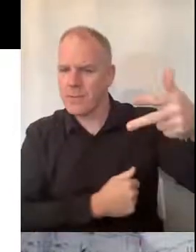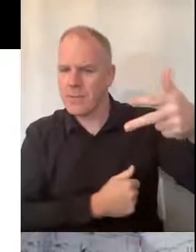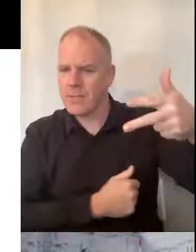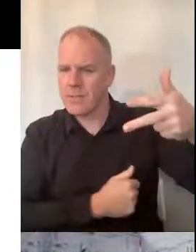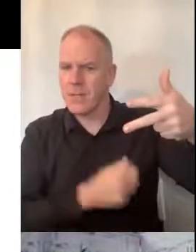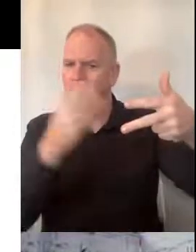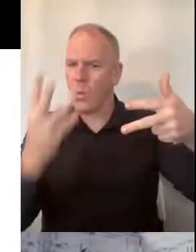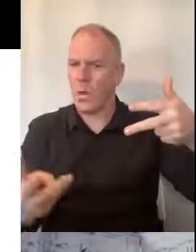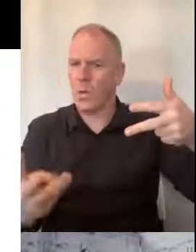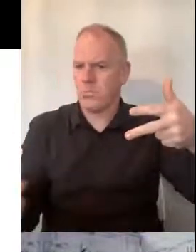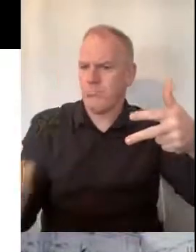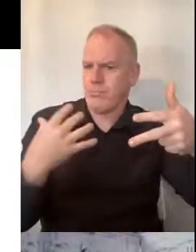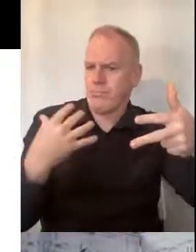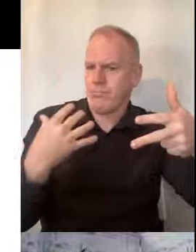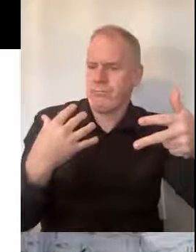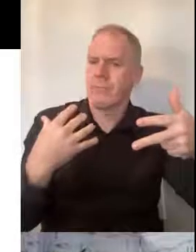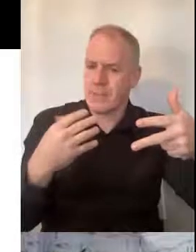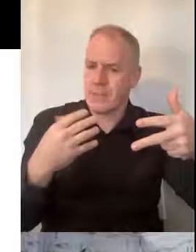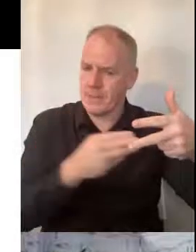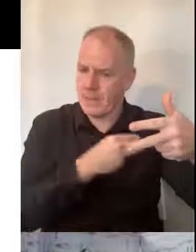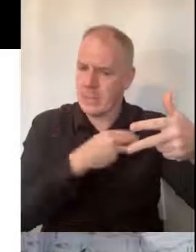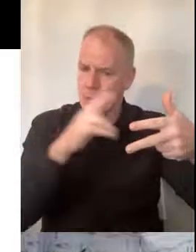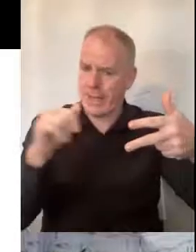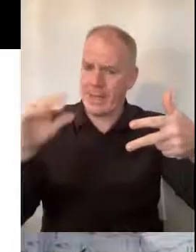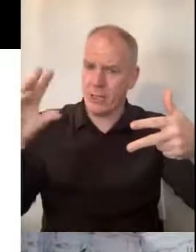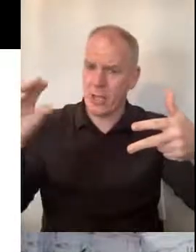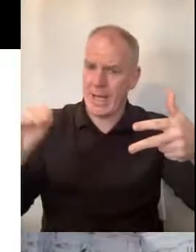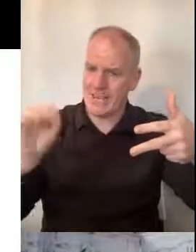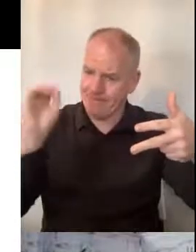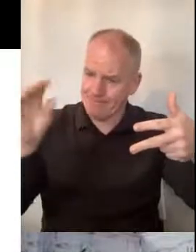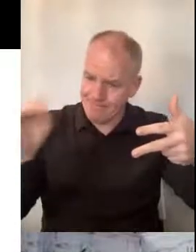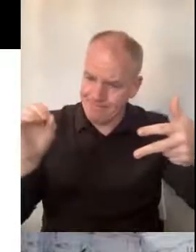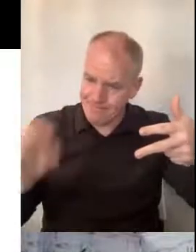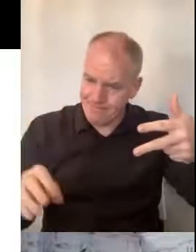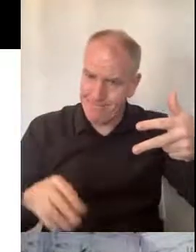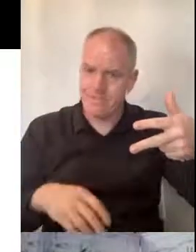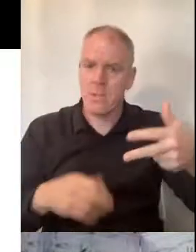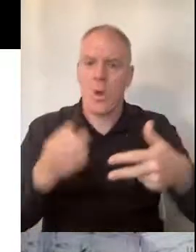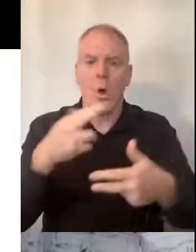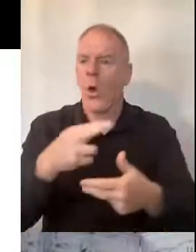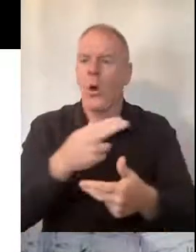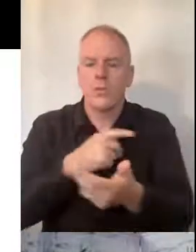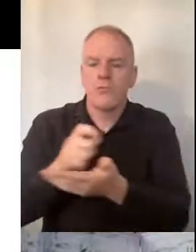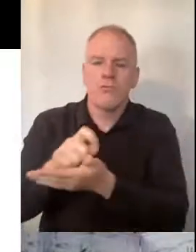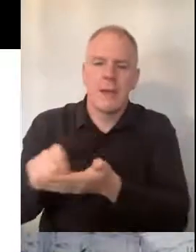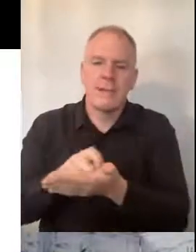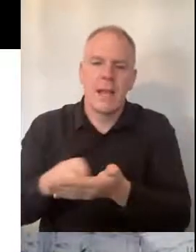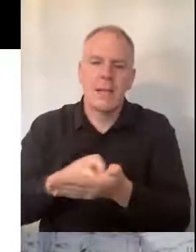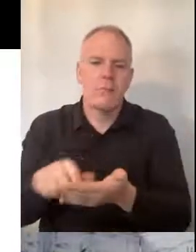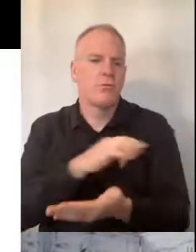to share some of these. Please do so in the chat or just jot some things down or just.